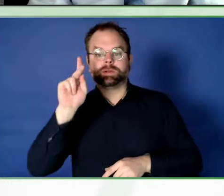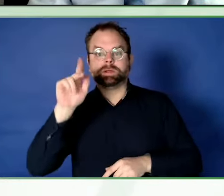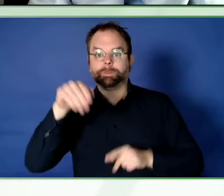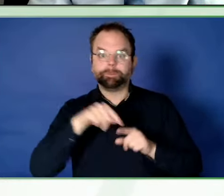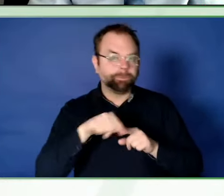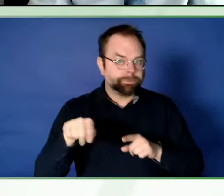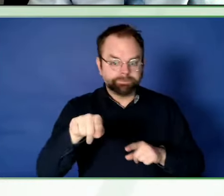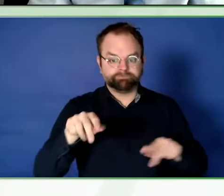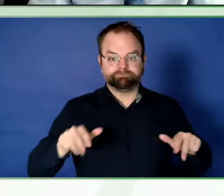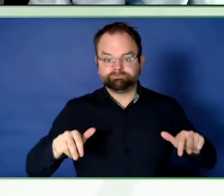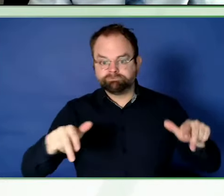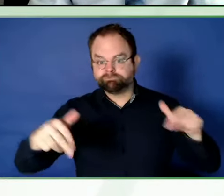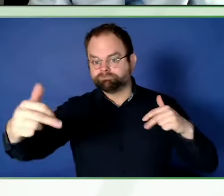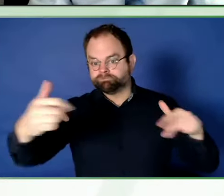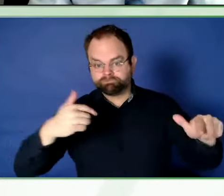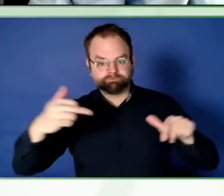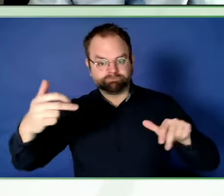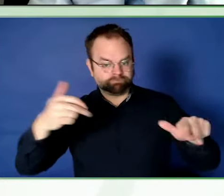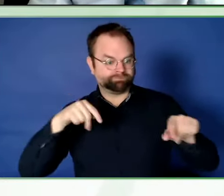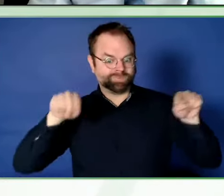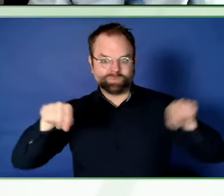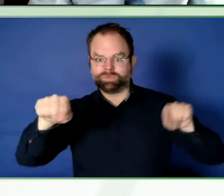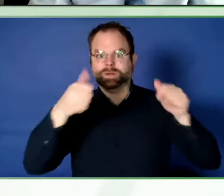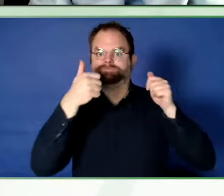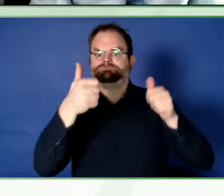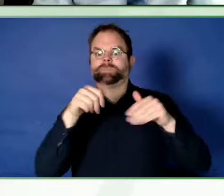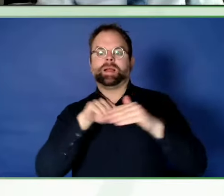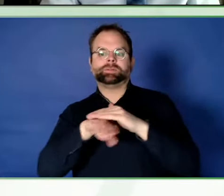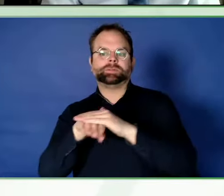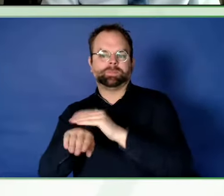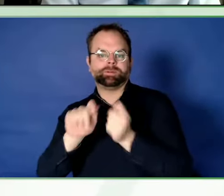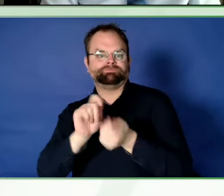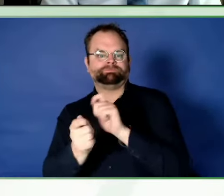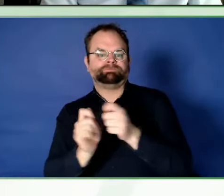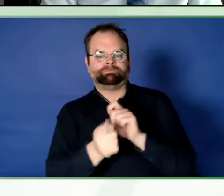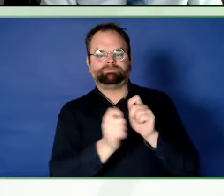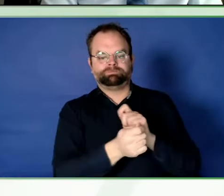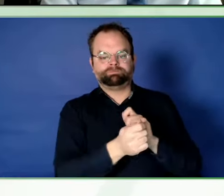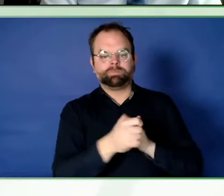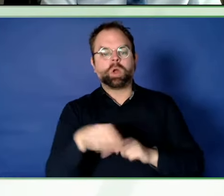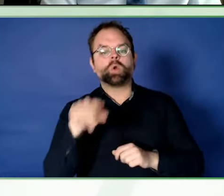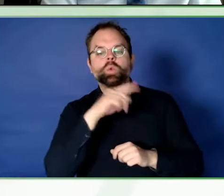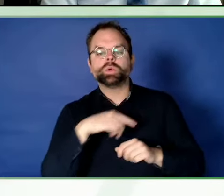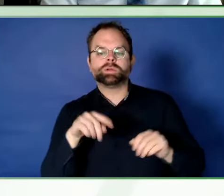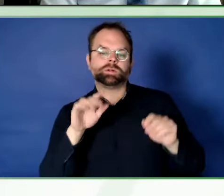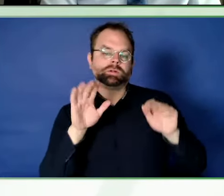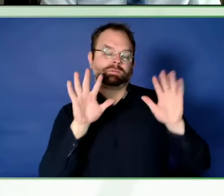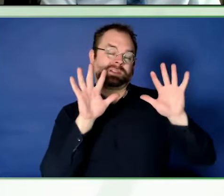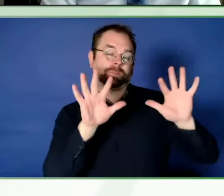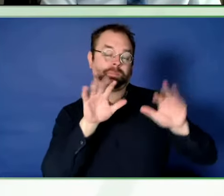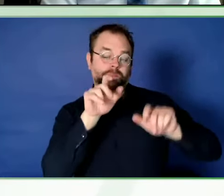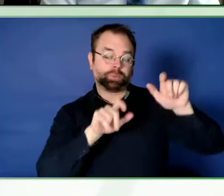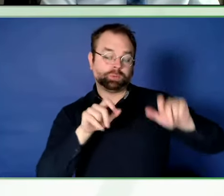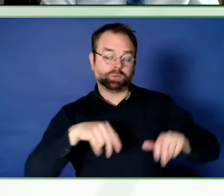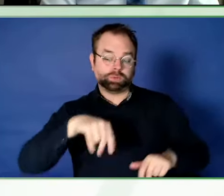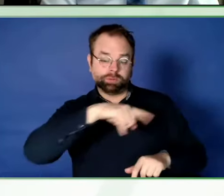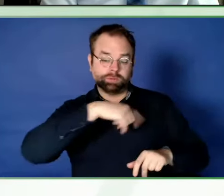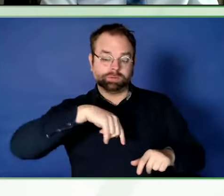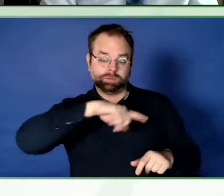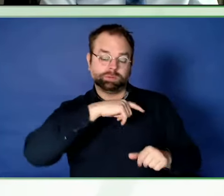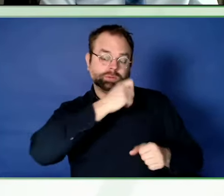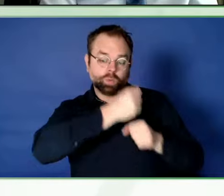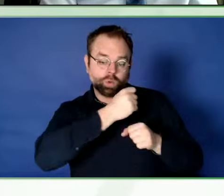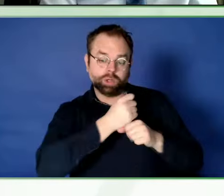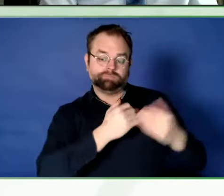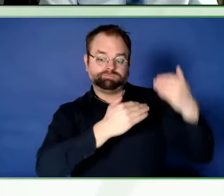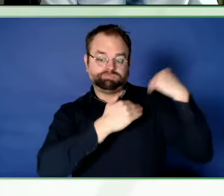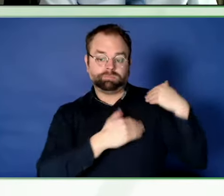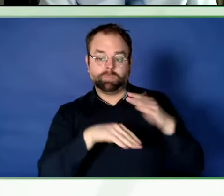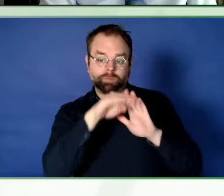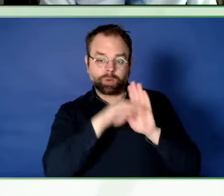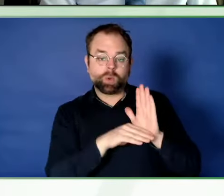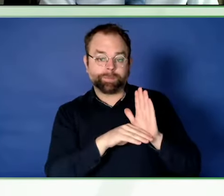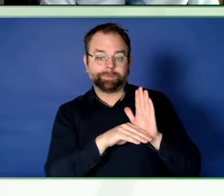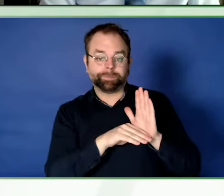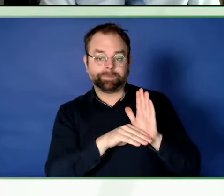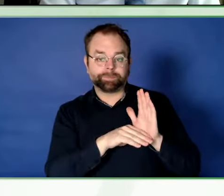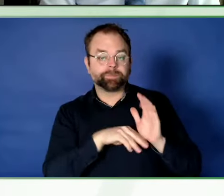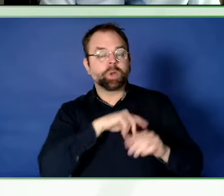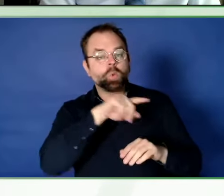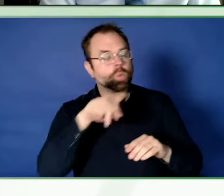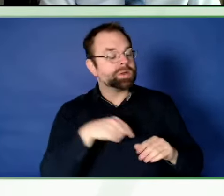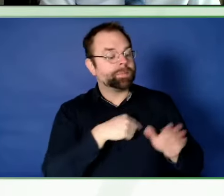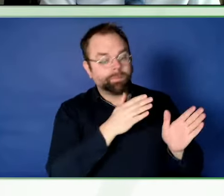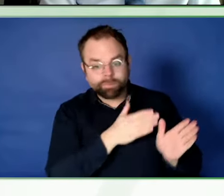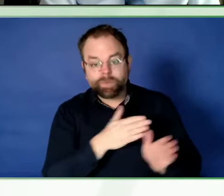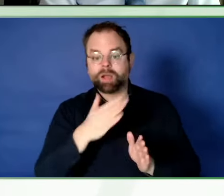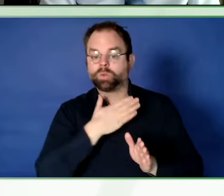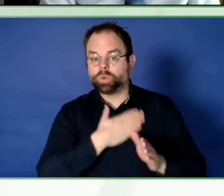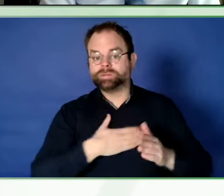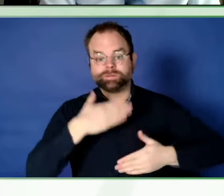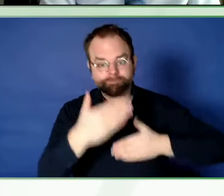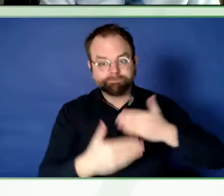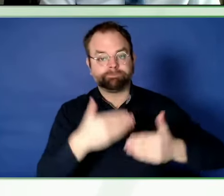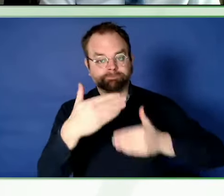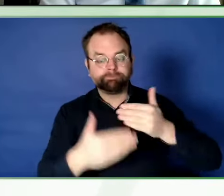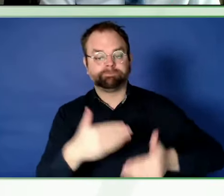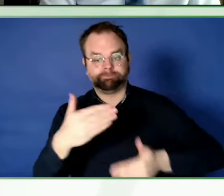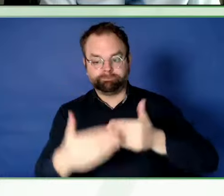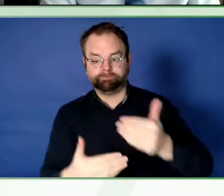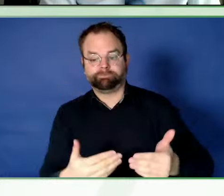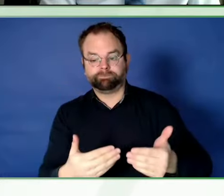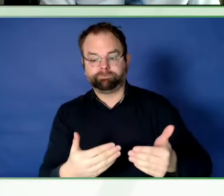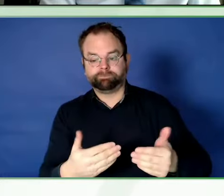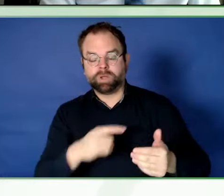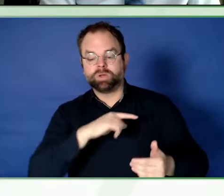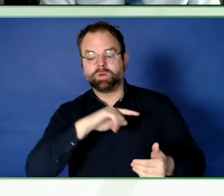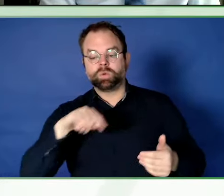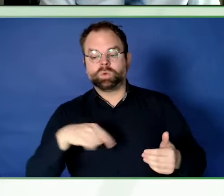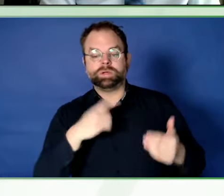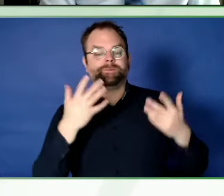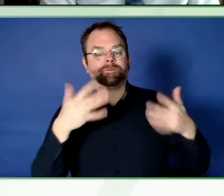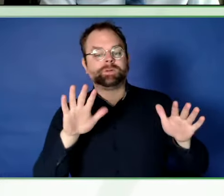This is a continued plan and we started to implement in Tehran municipalities in 2021.